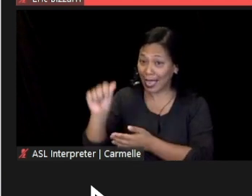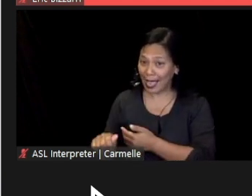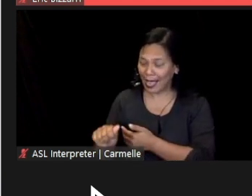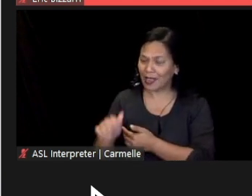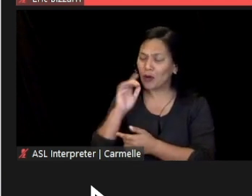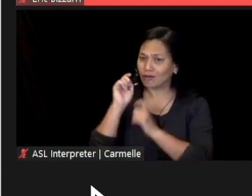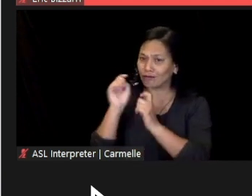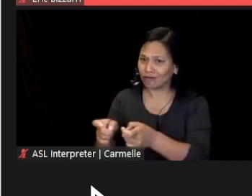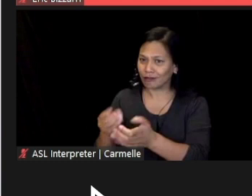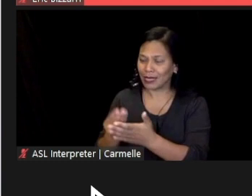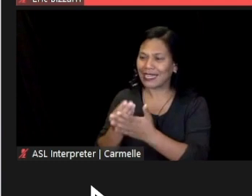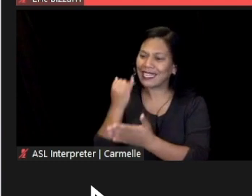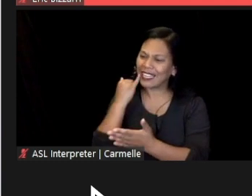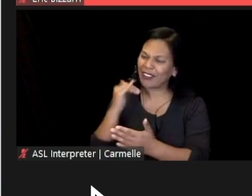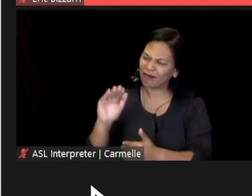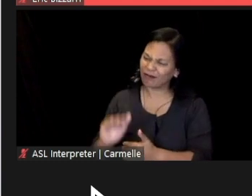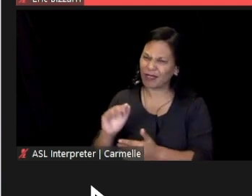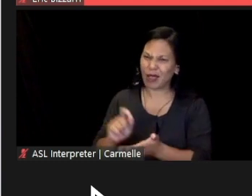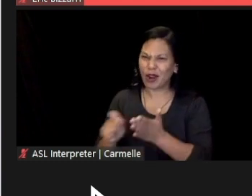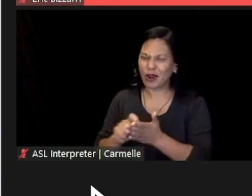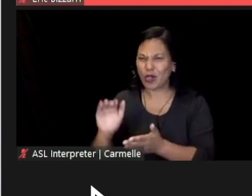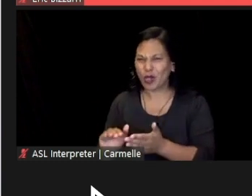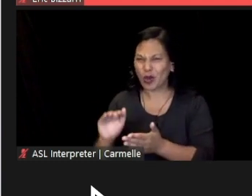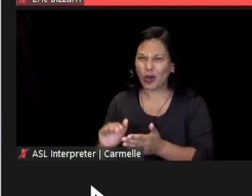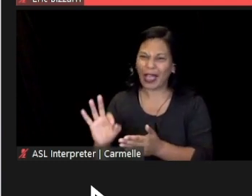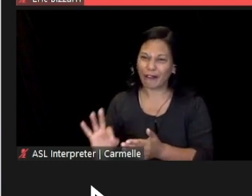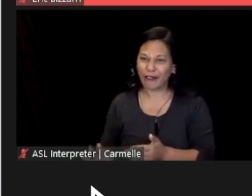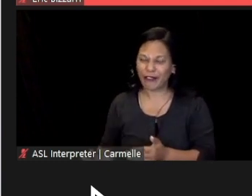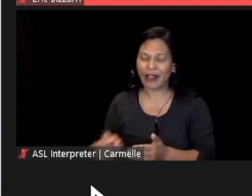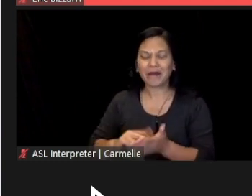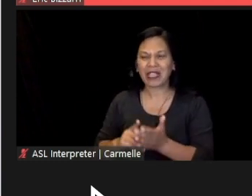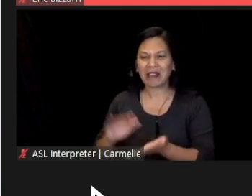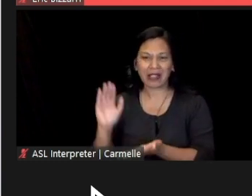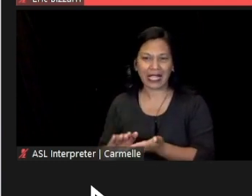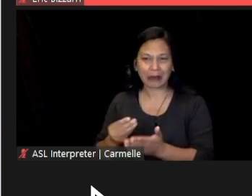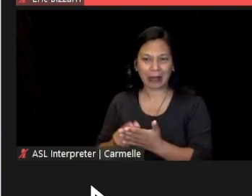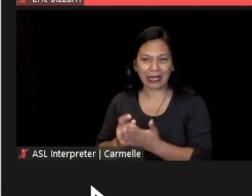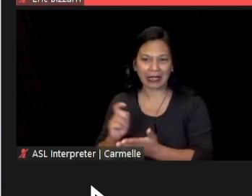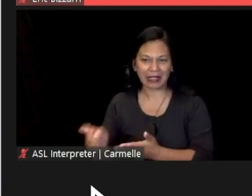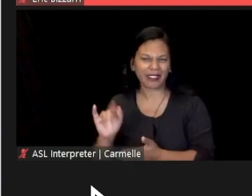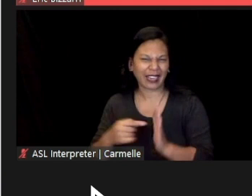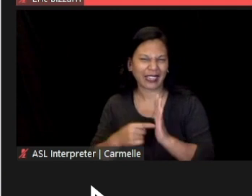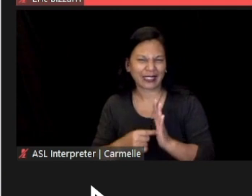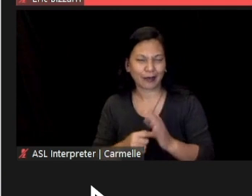And so, there's a, there's a typo here. We used to have five PE factors. Now we have six.